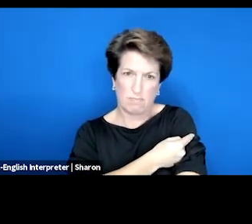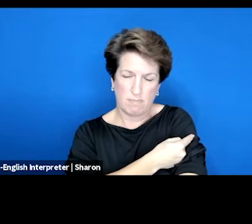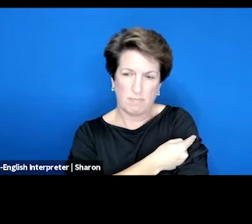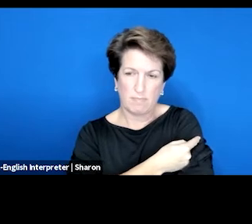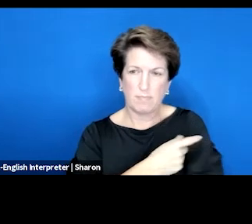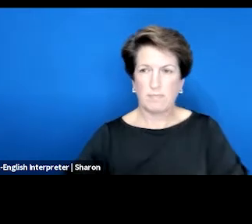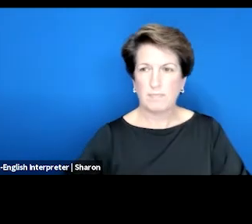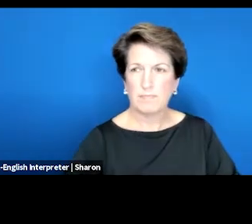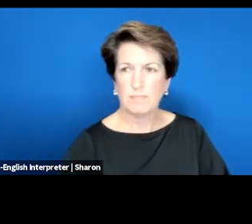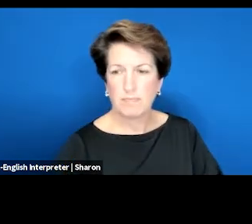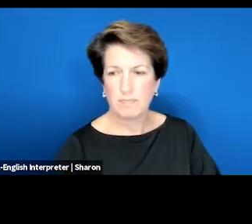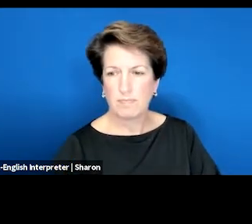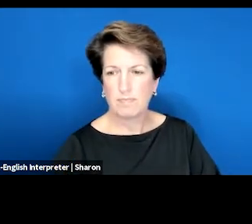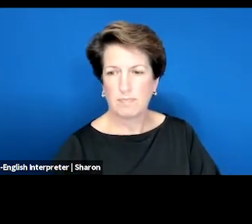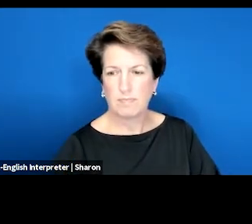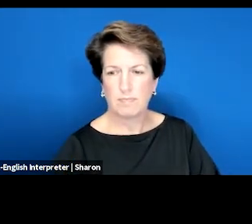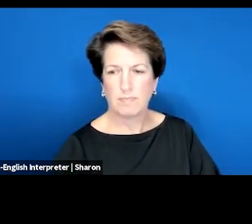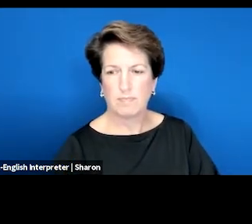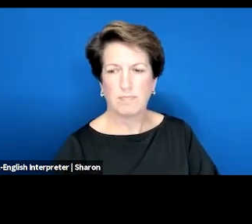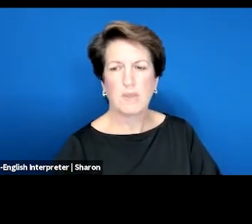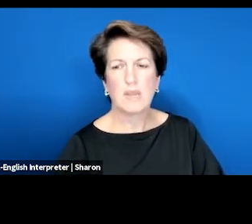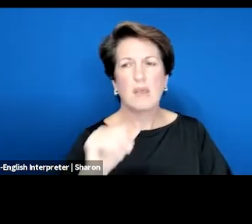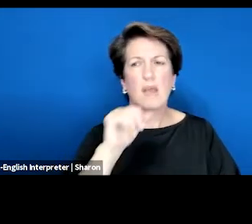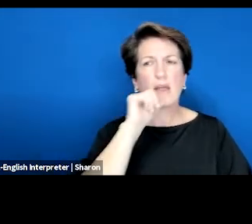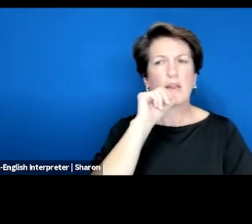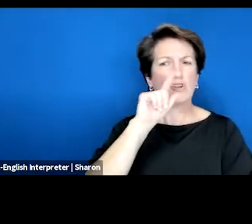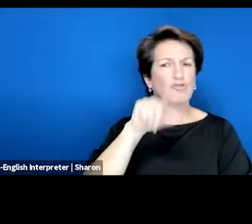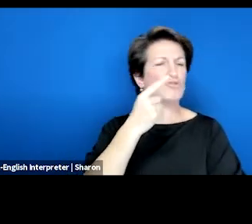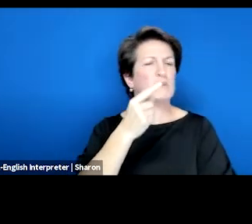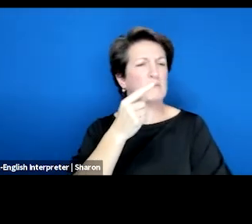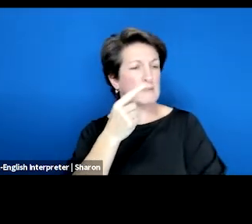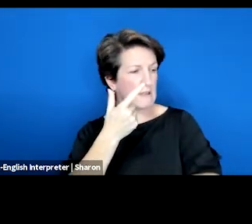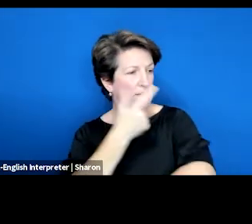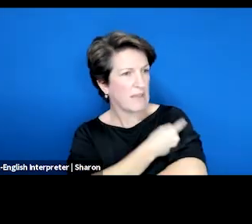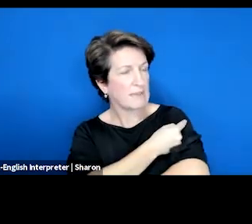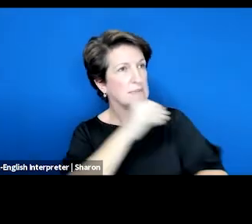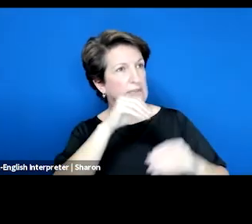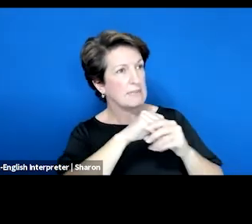ignored or invisible in the context of the early responses to the pandemic. All of these